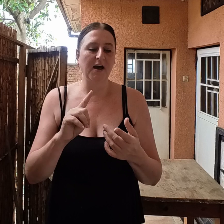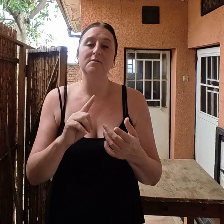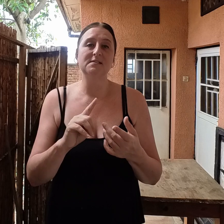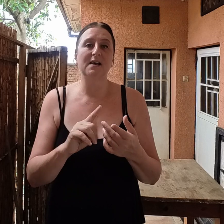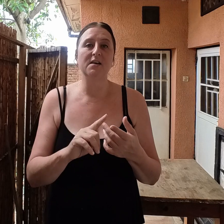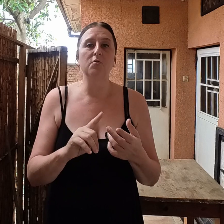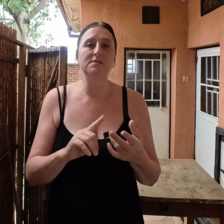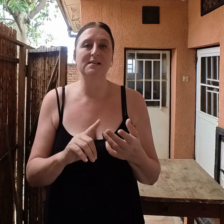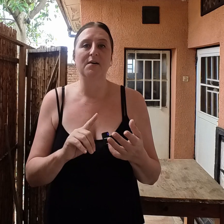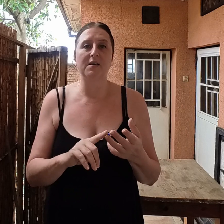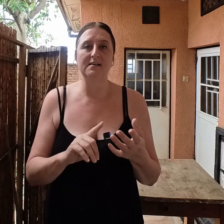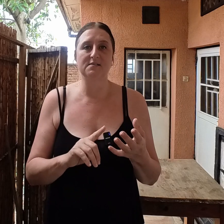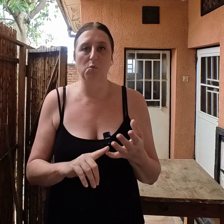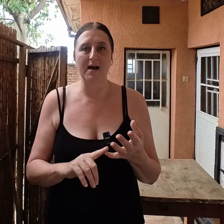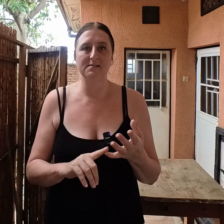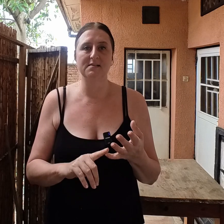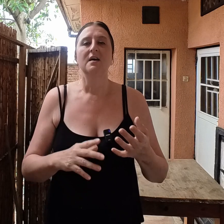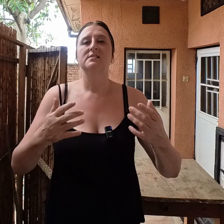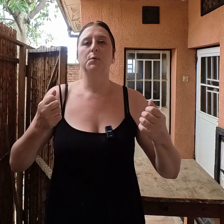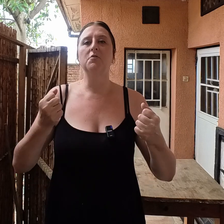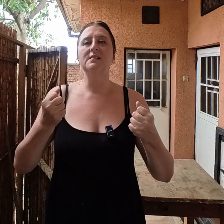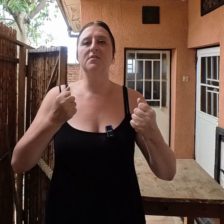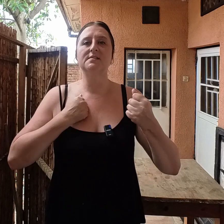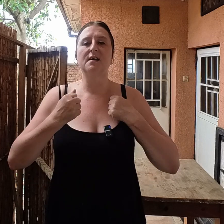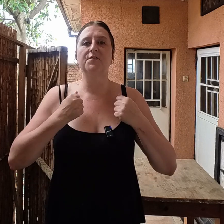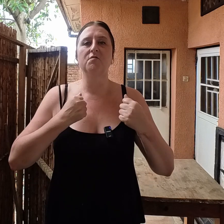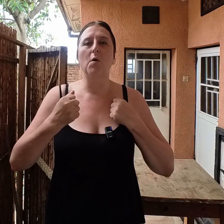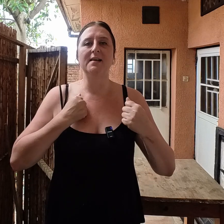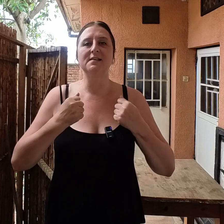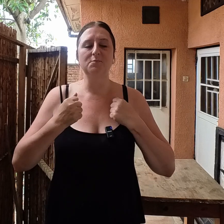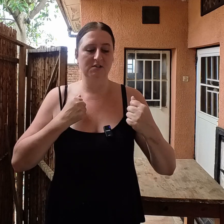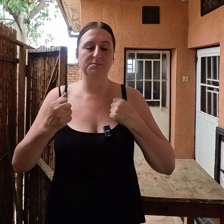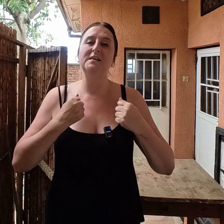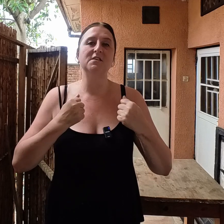cover how to say north, south, east and west. So, we already know the sign for Rwanda, which is beating